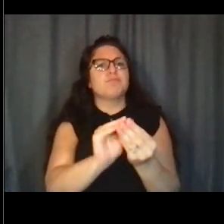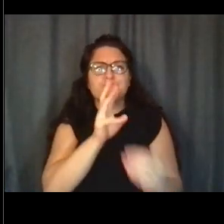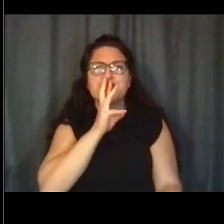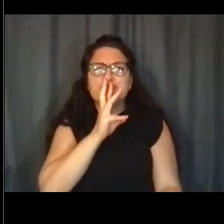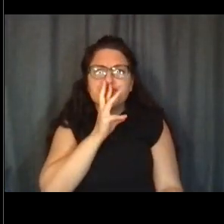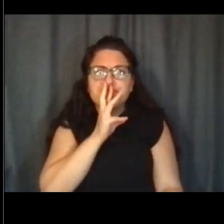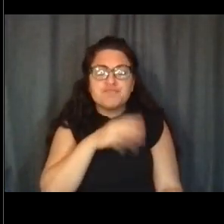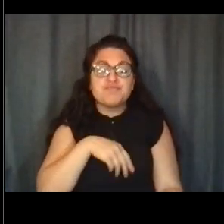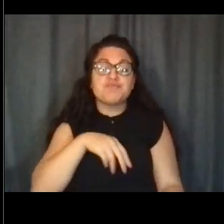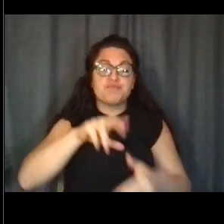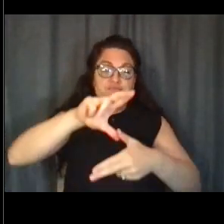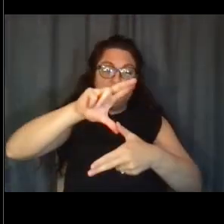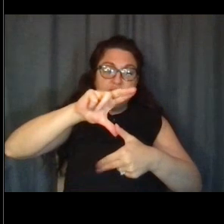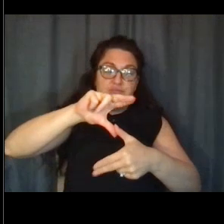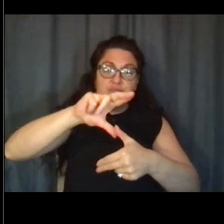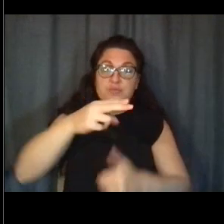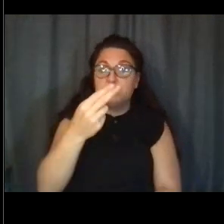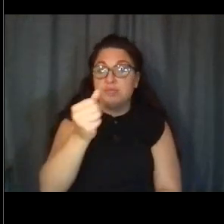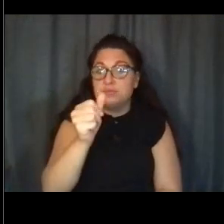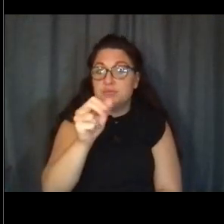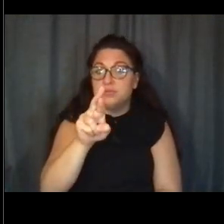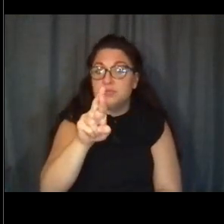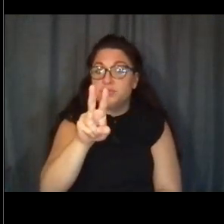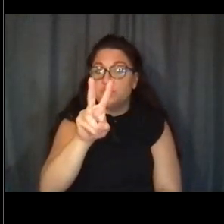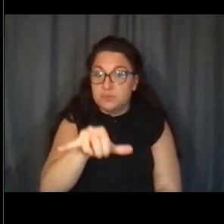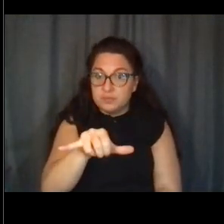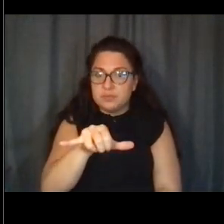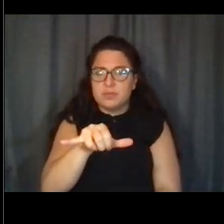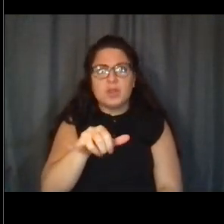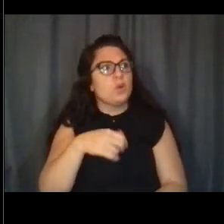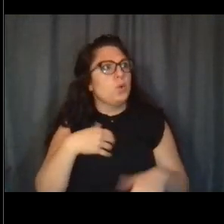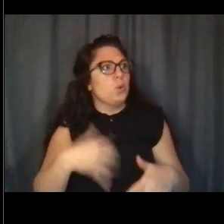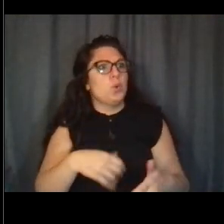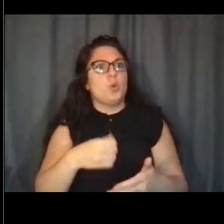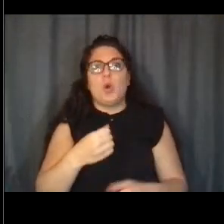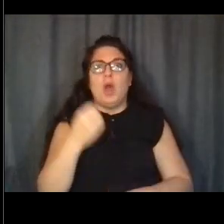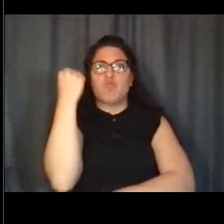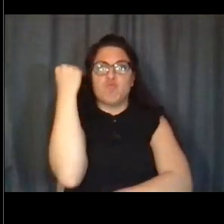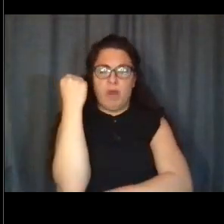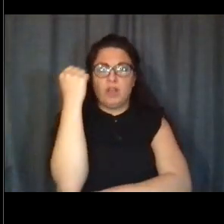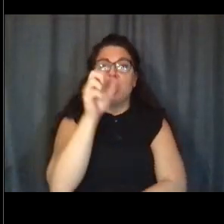It was 3.26 inches, which if you have a hard time visualizing what 3.2, six inches is?